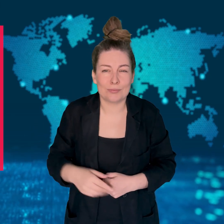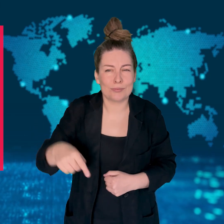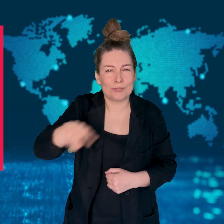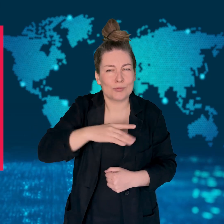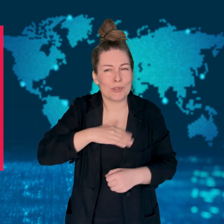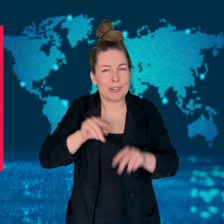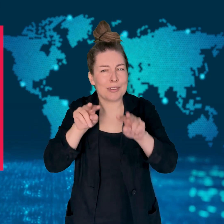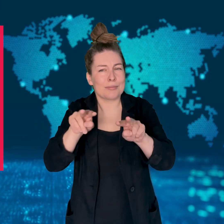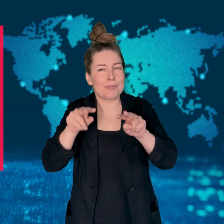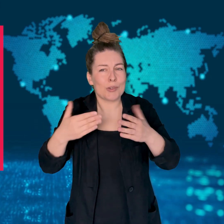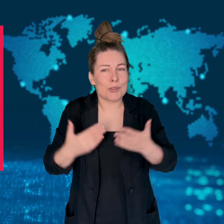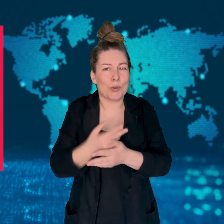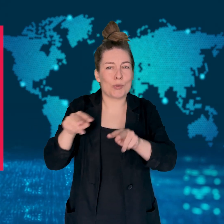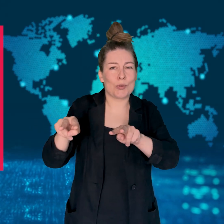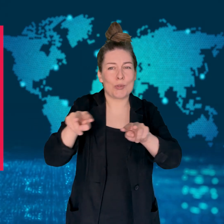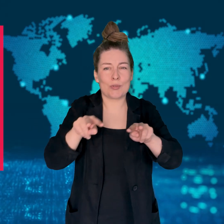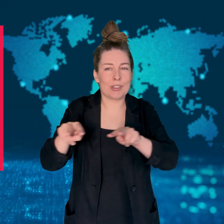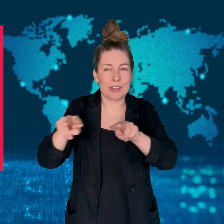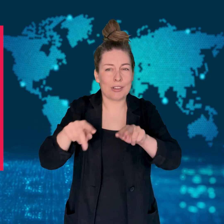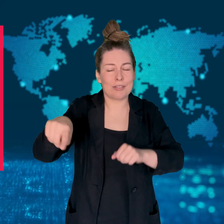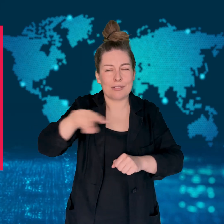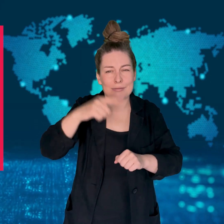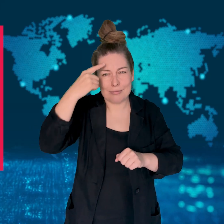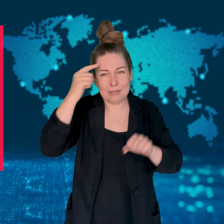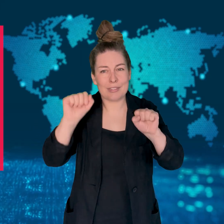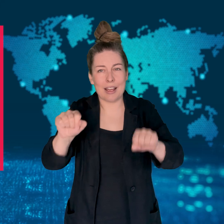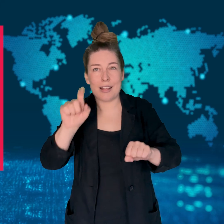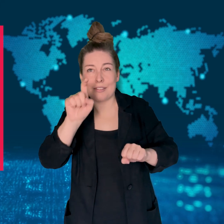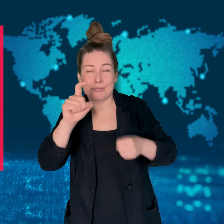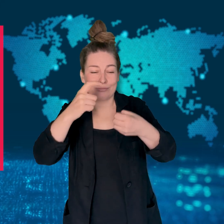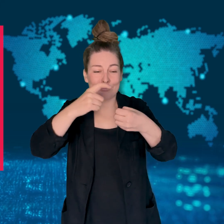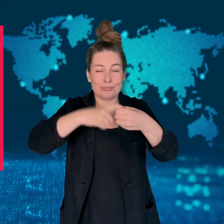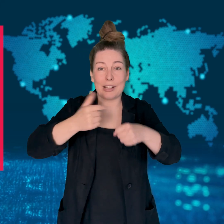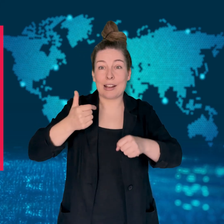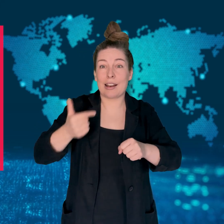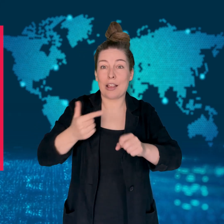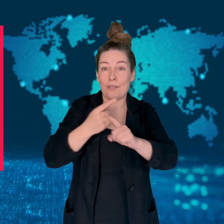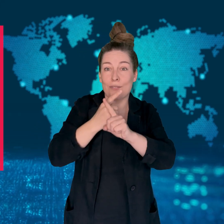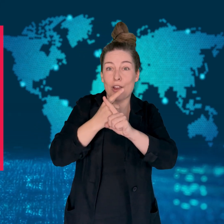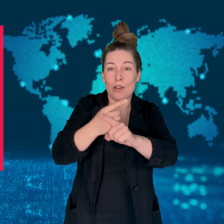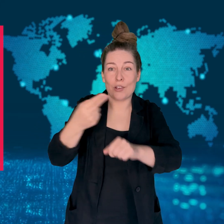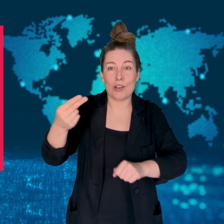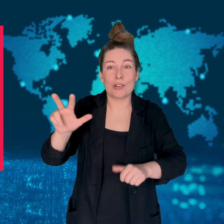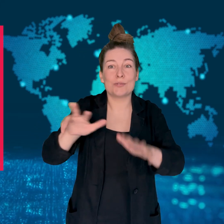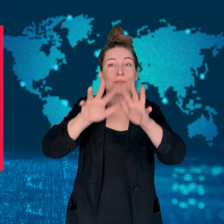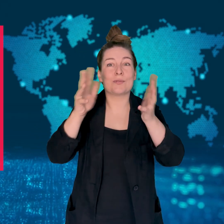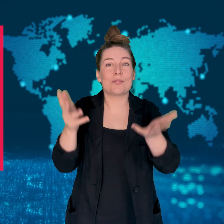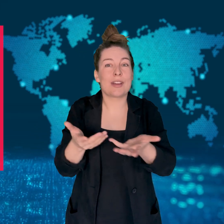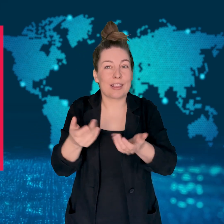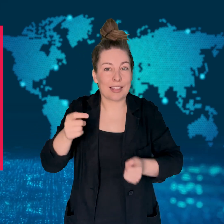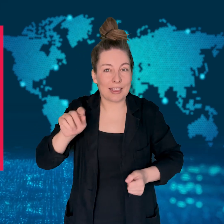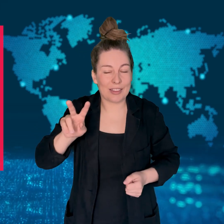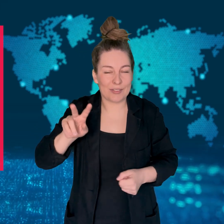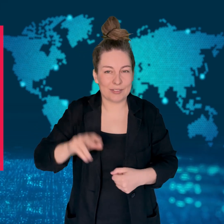Don't forget to subscribe, like, and follow H3 World TV to get new video updates!